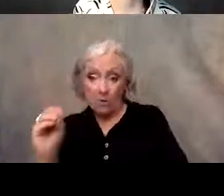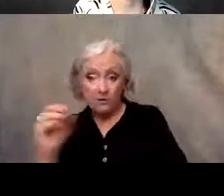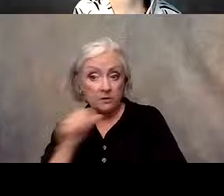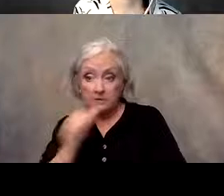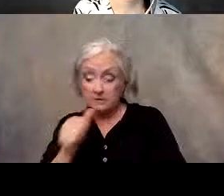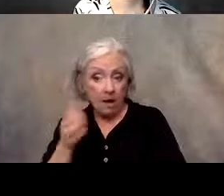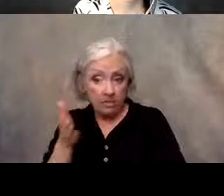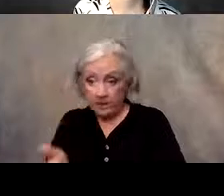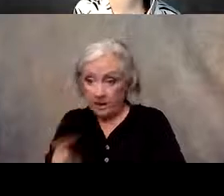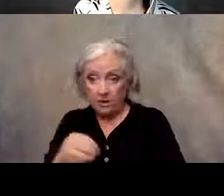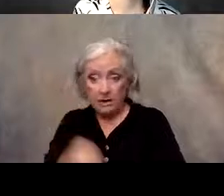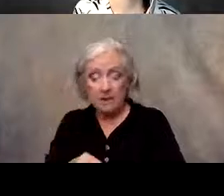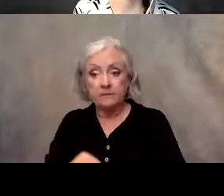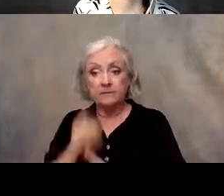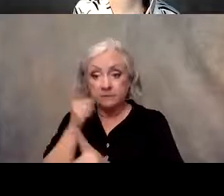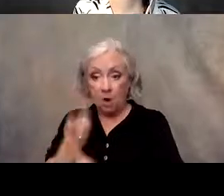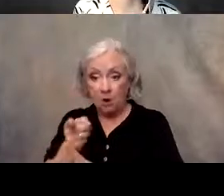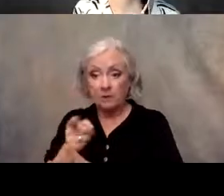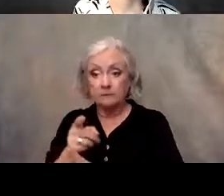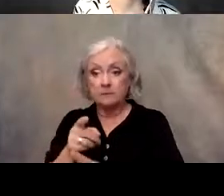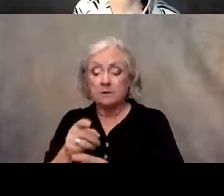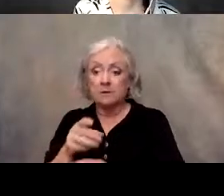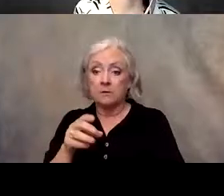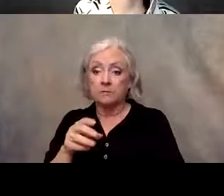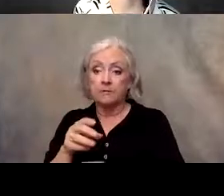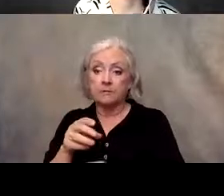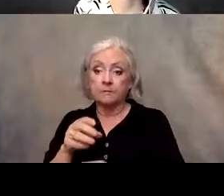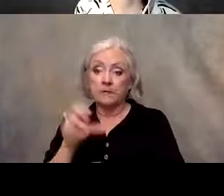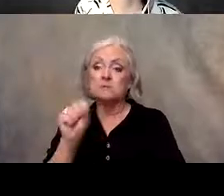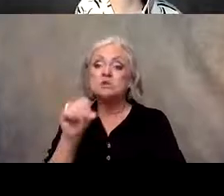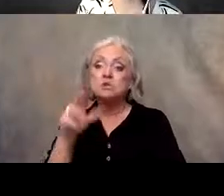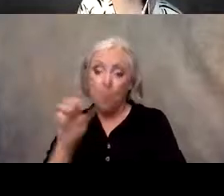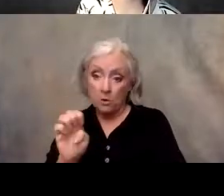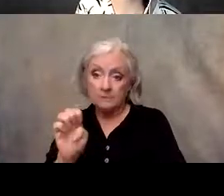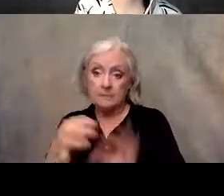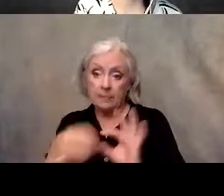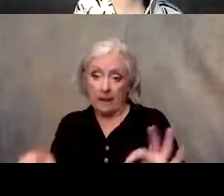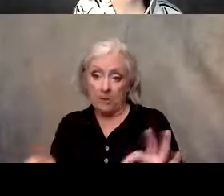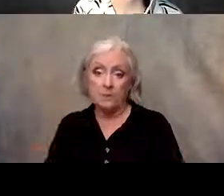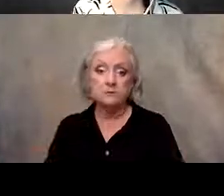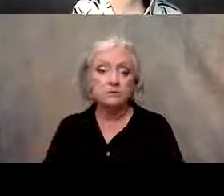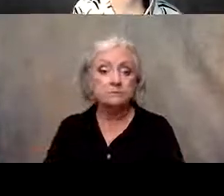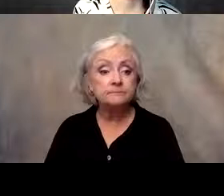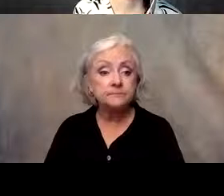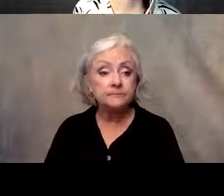in a source language that the voiceover artist can pull from. Much like any